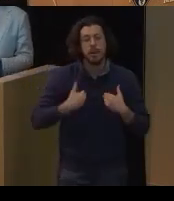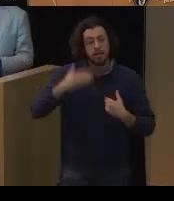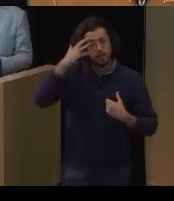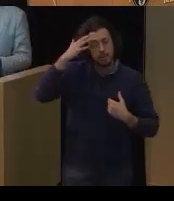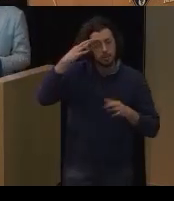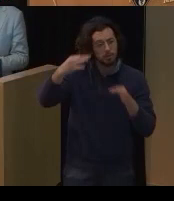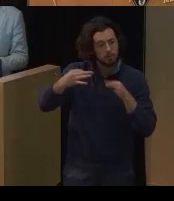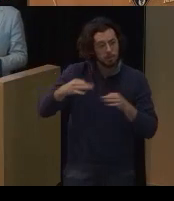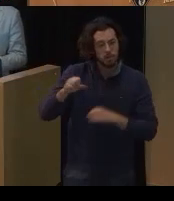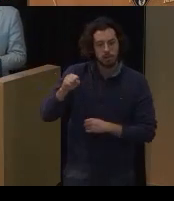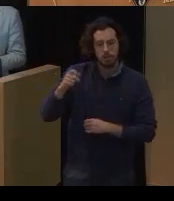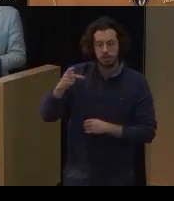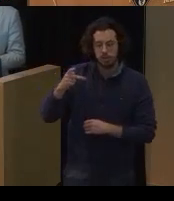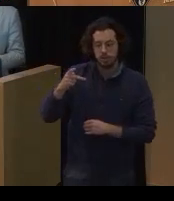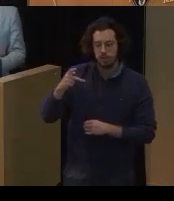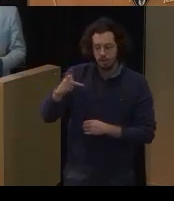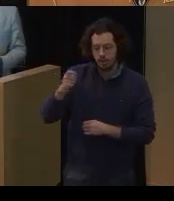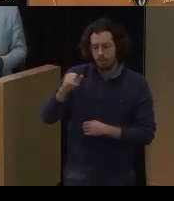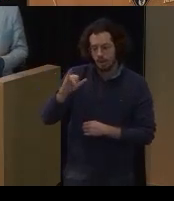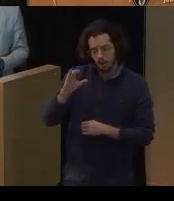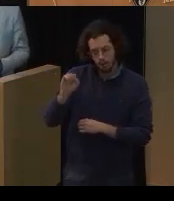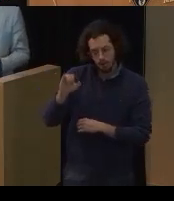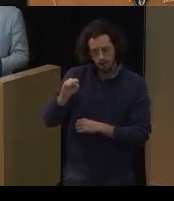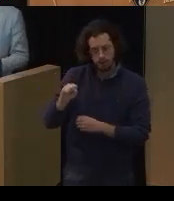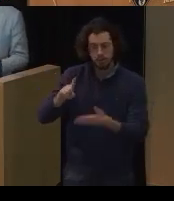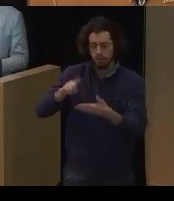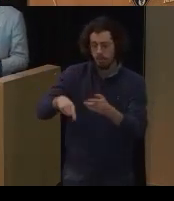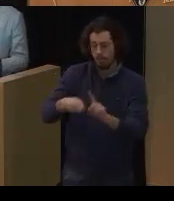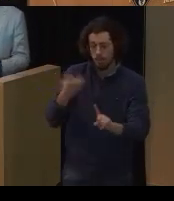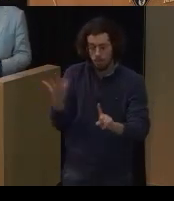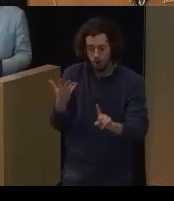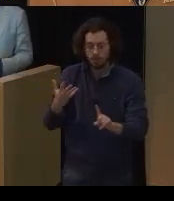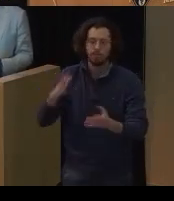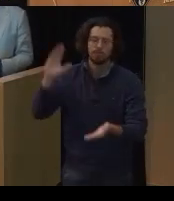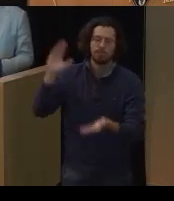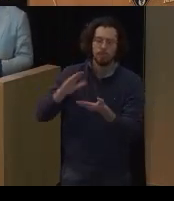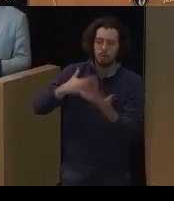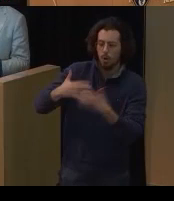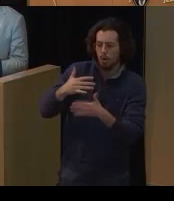psychosis as the consequence of reduced social motivation which reduces social network size